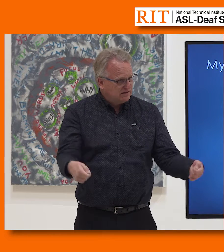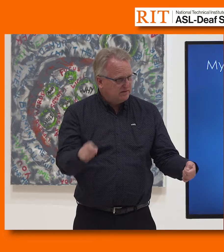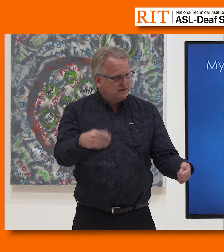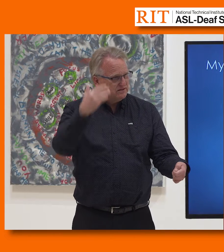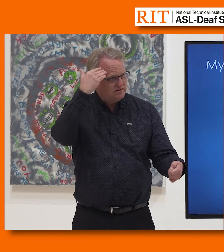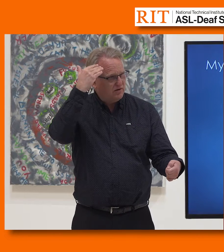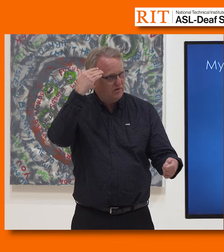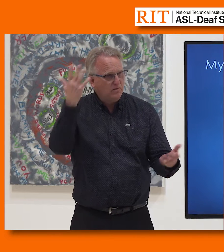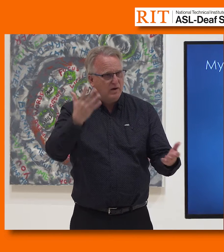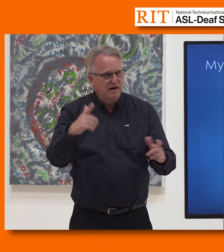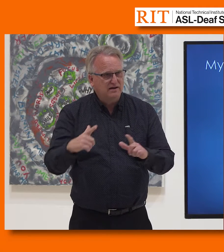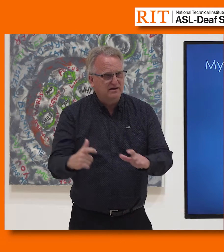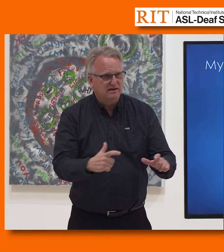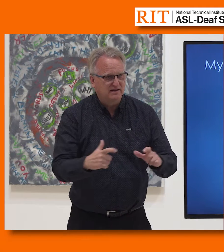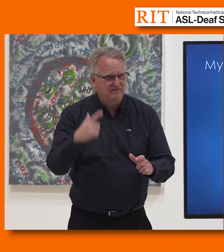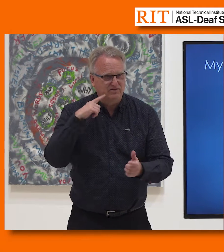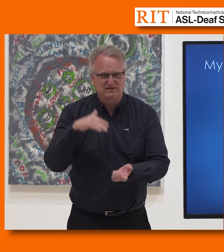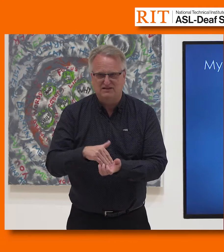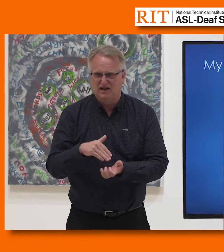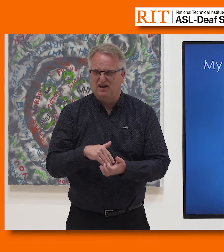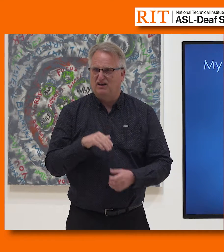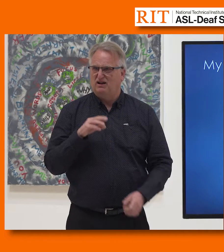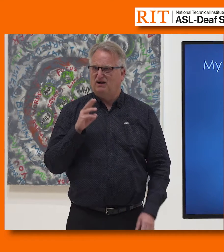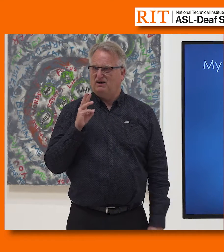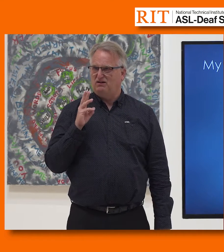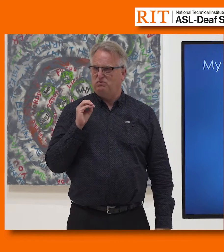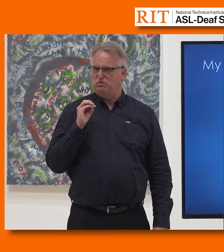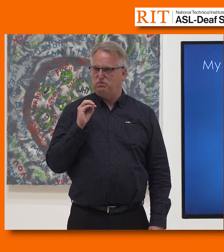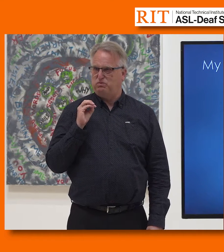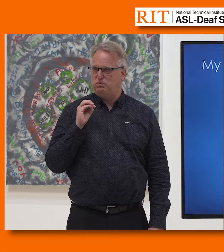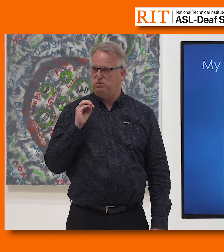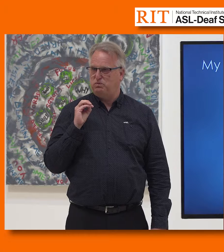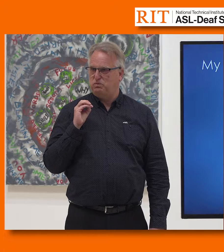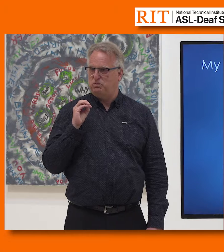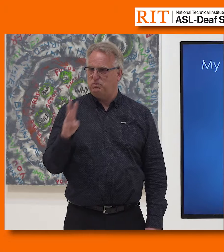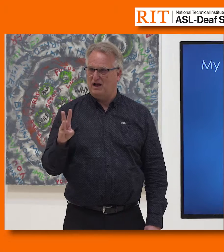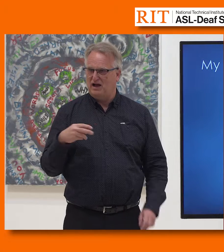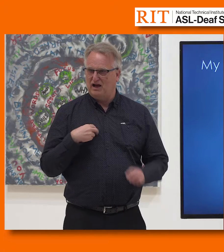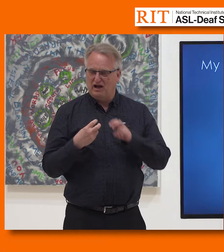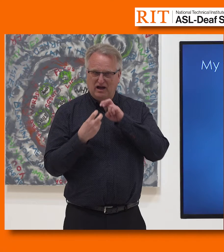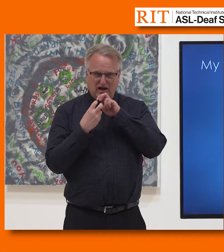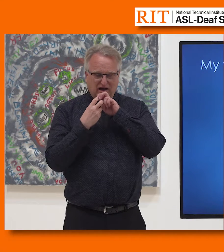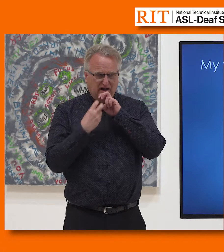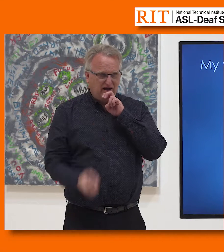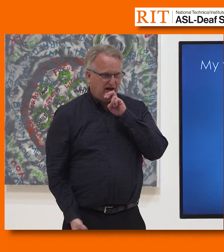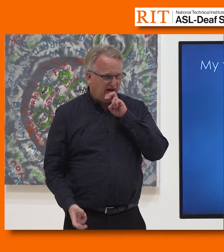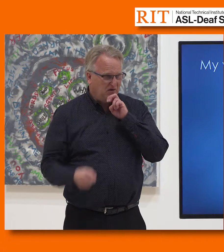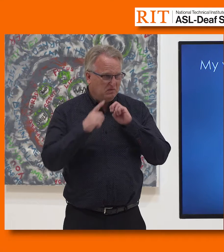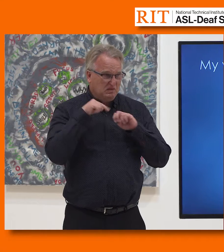I mean, we take cadavers and we take pictures of organs and human body parts.